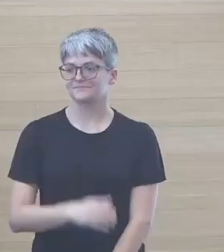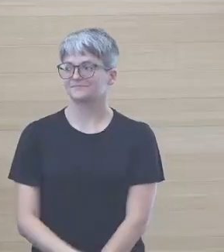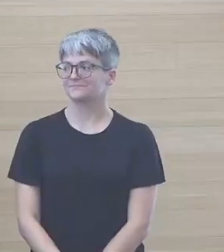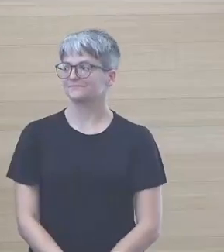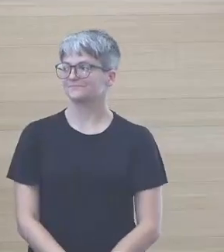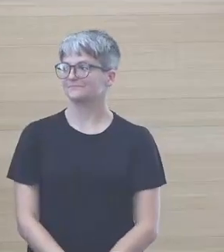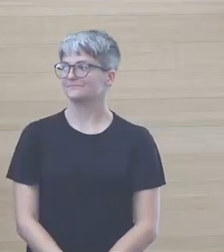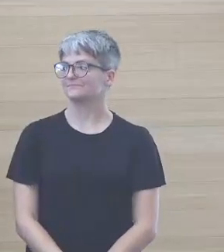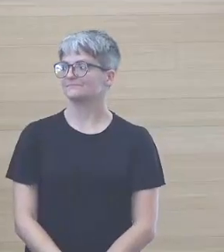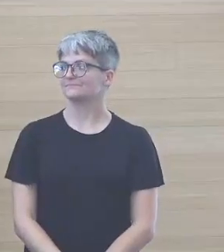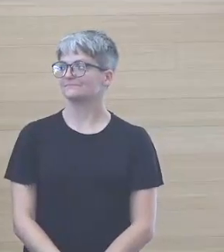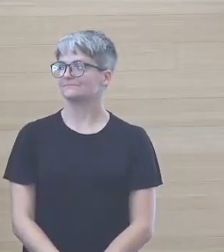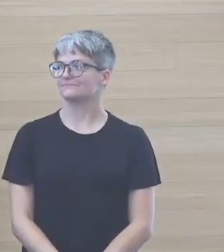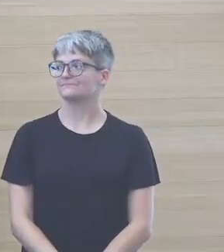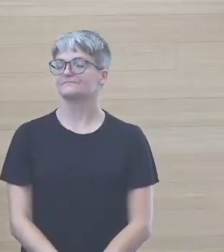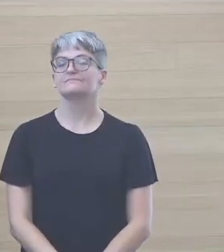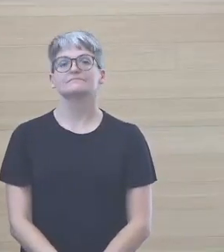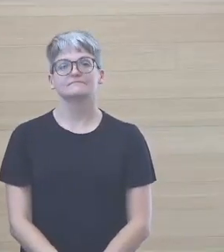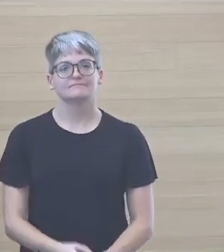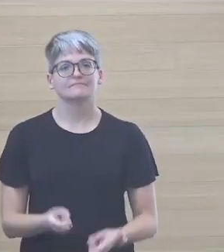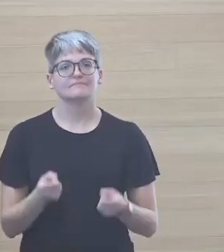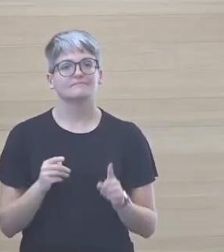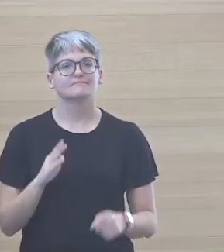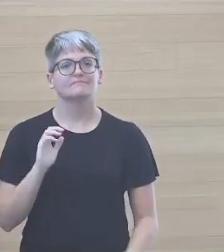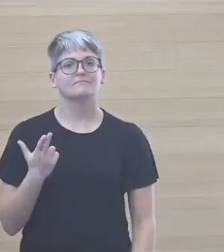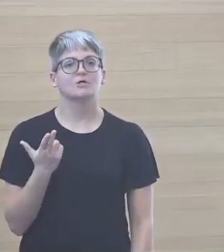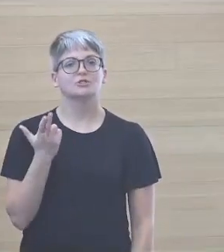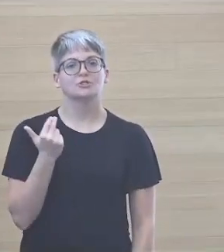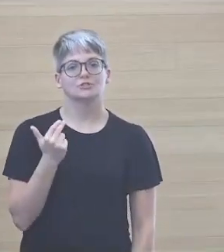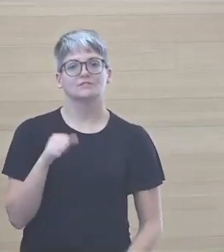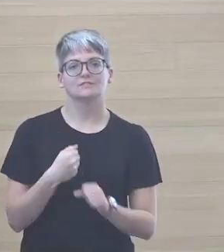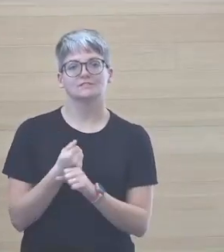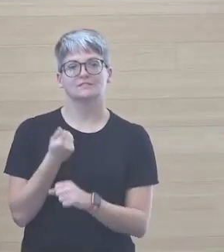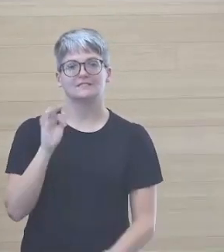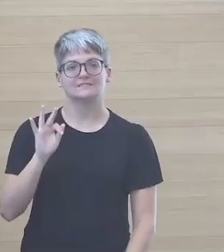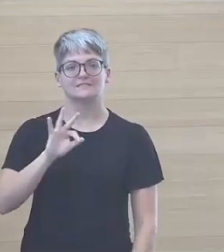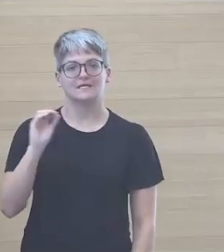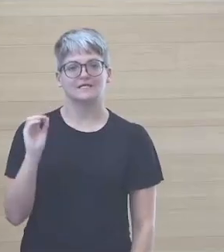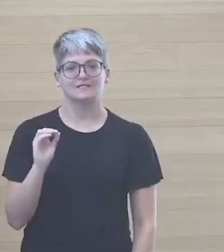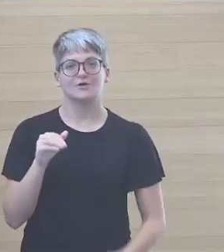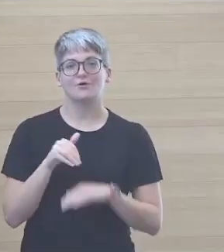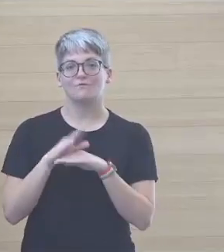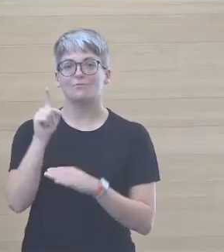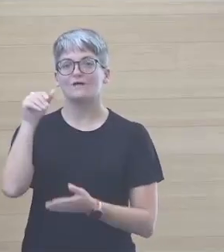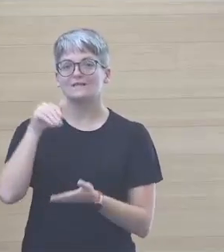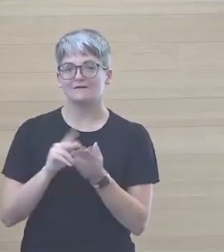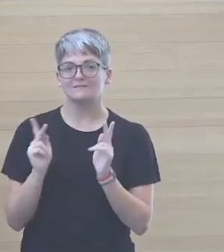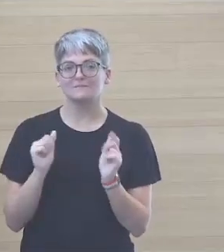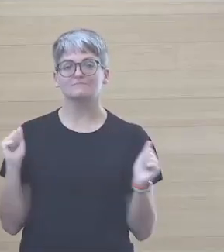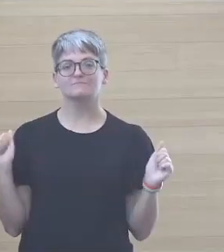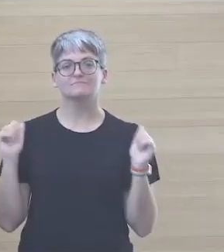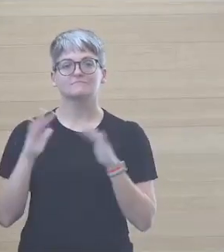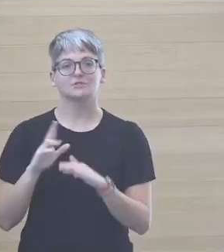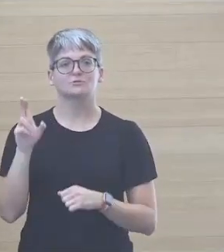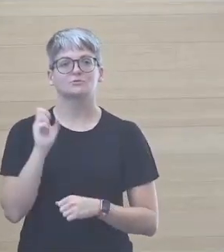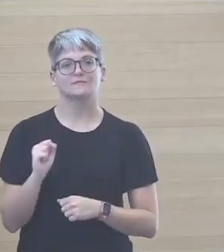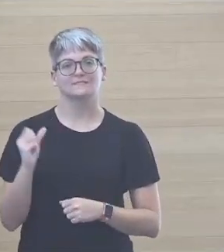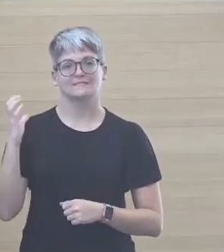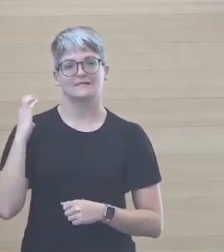On March 13, 1990, over 1,000 people went to the US Capitol to demand that Congress pass